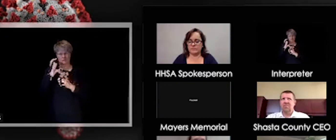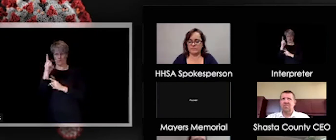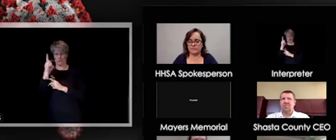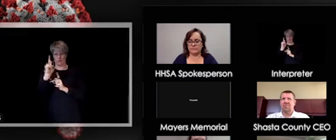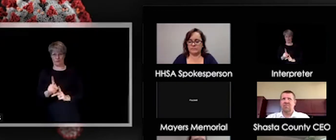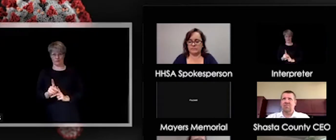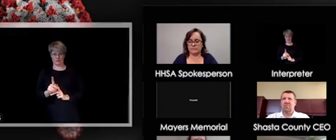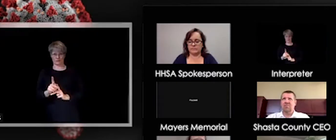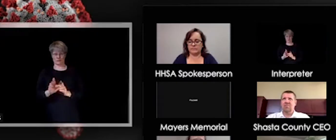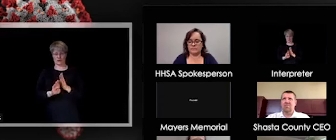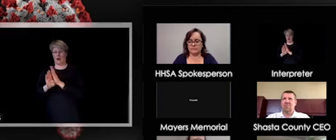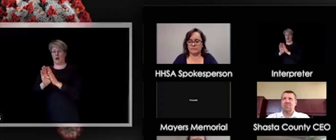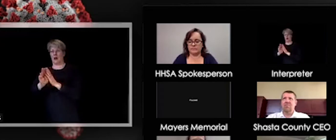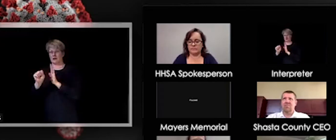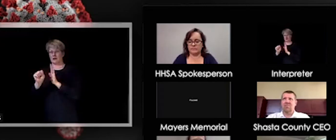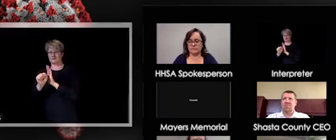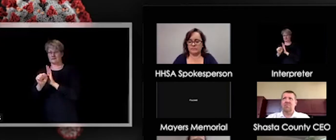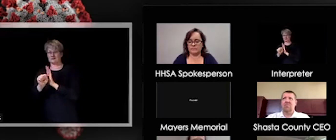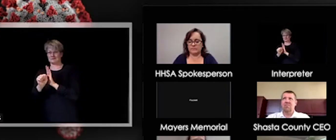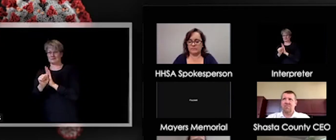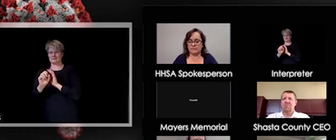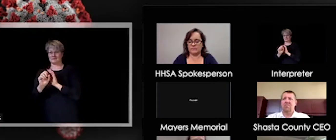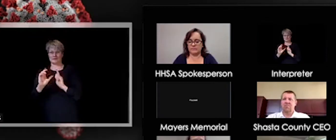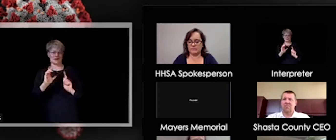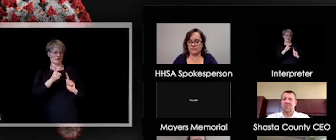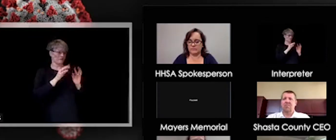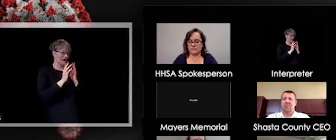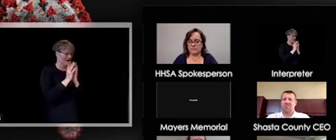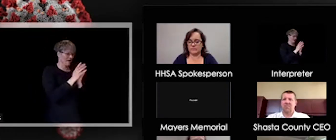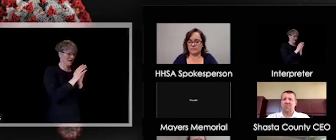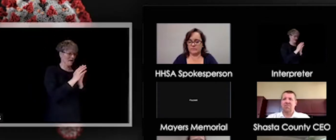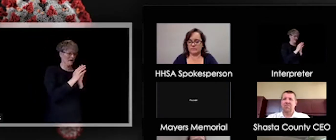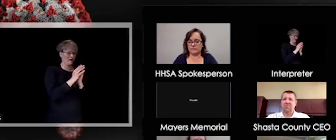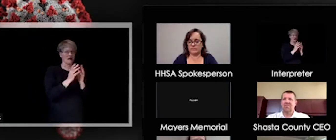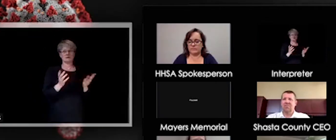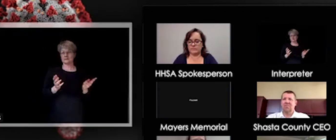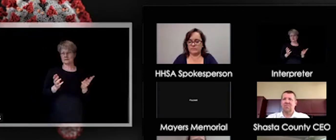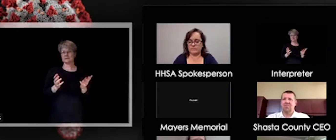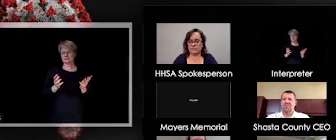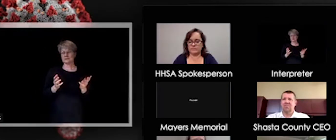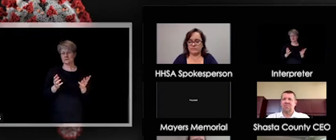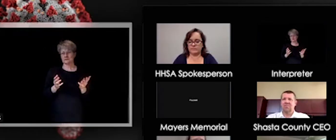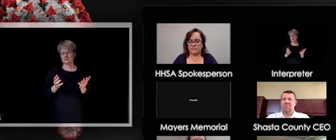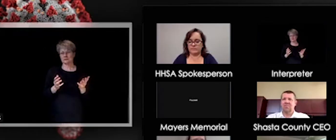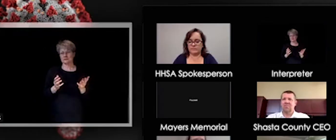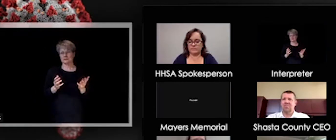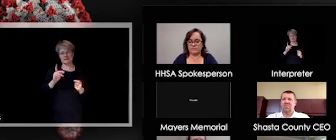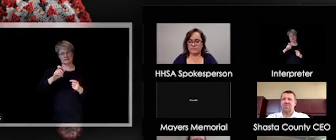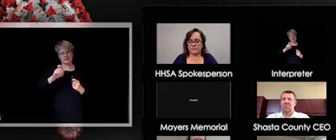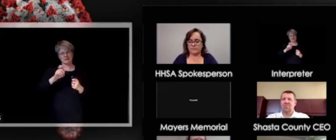now, who participated they could actually go on ShastaReady.org and sign up to get tested